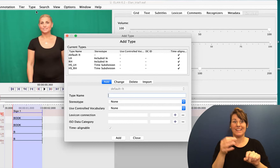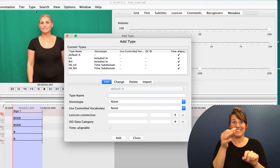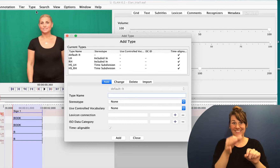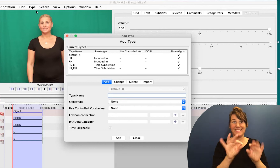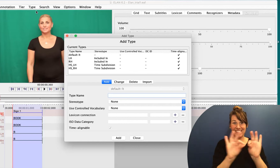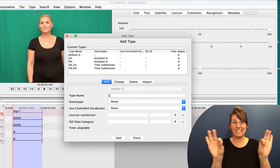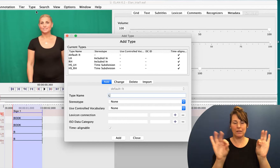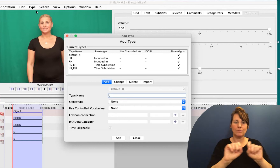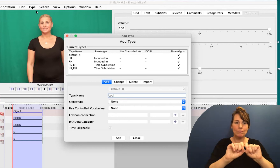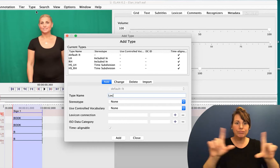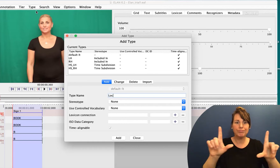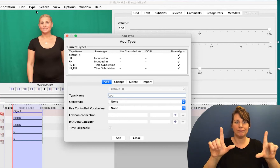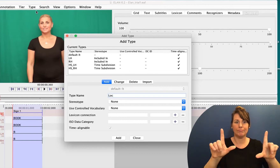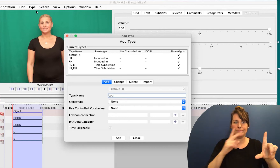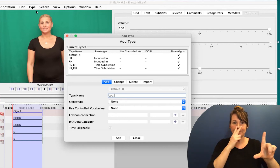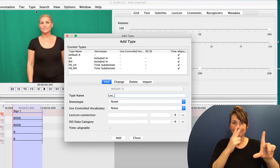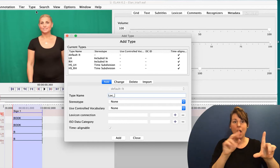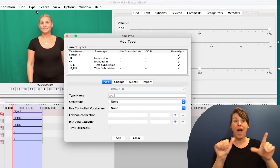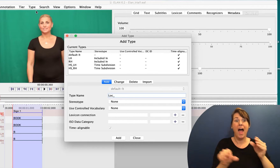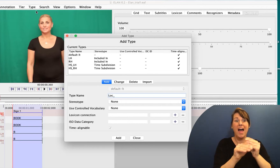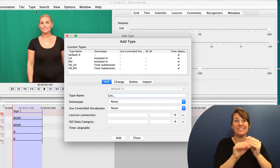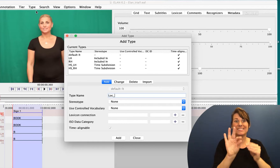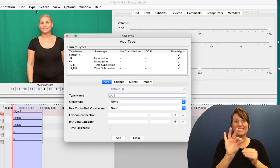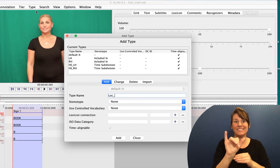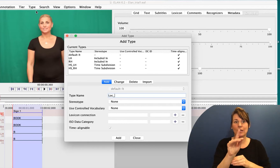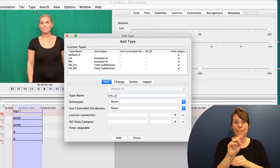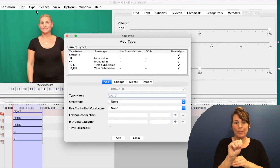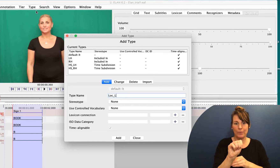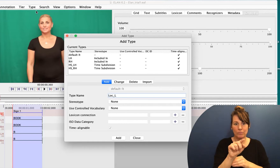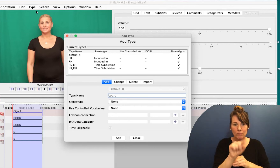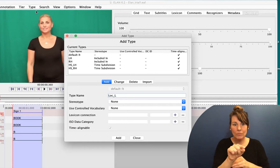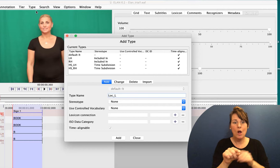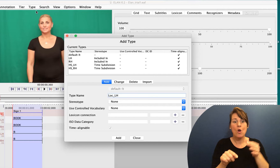and I will create location for left hand